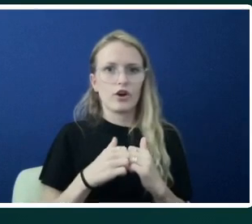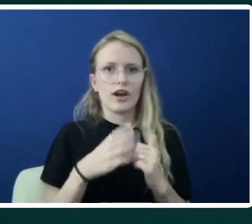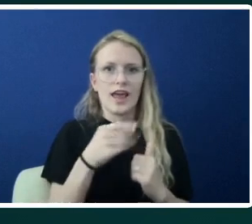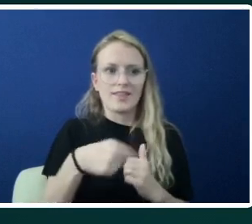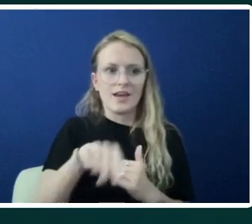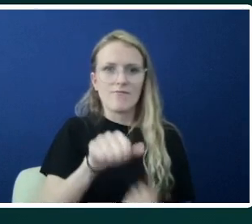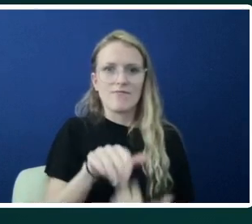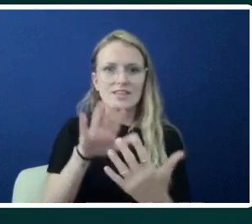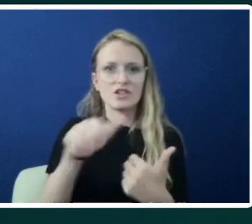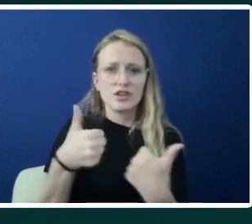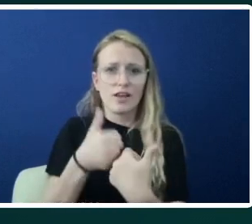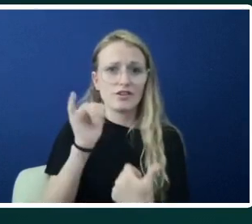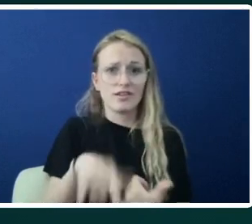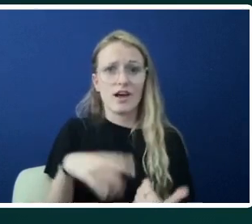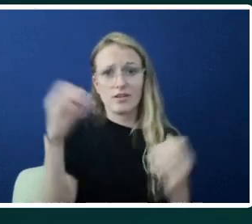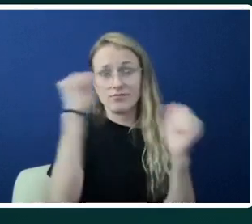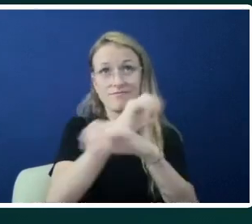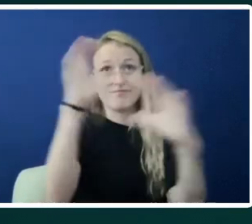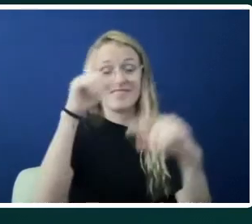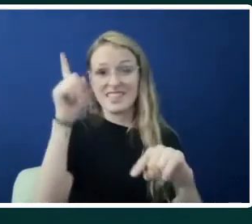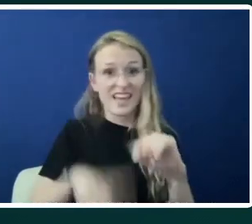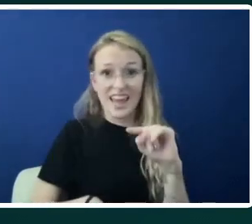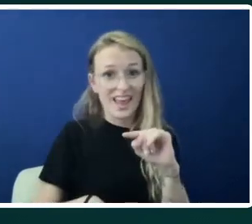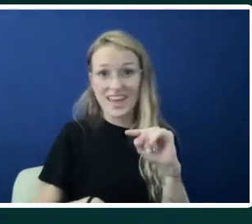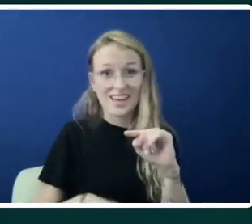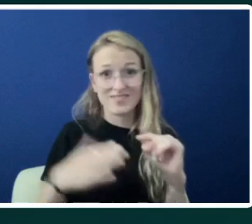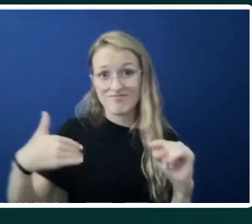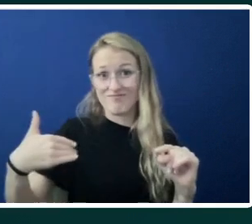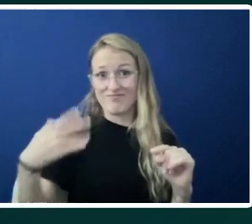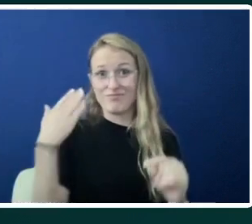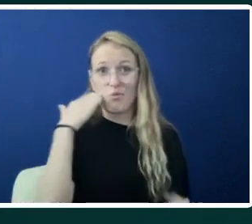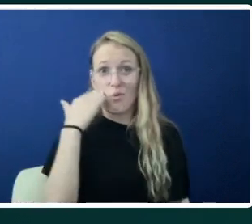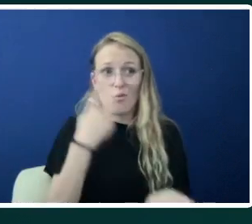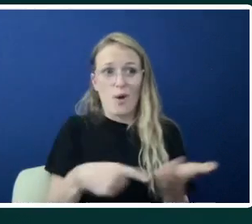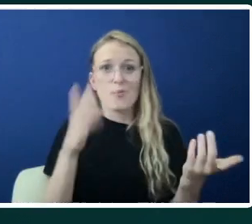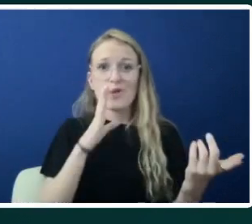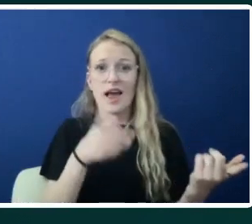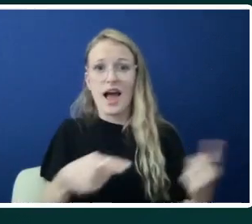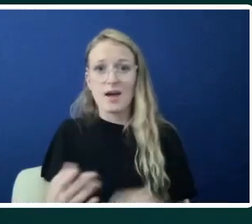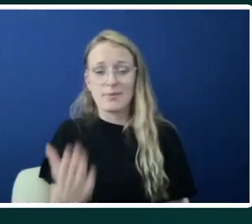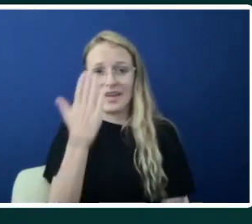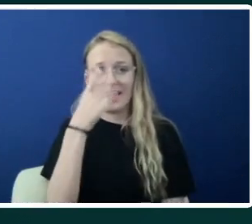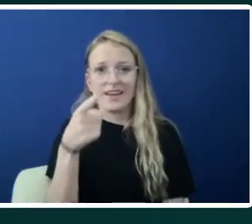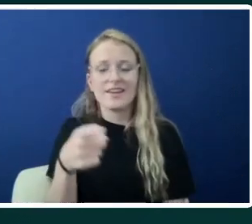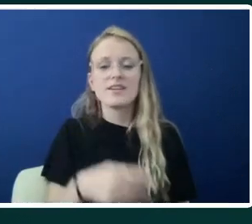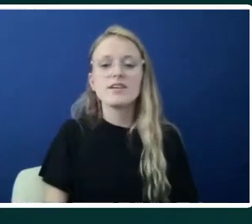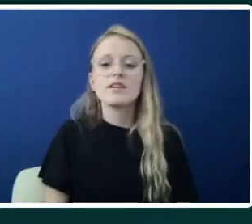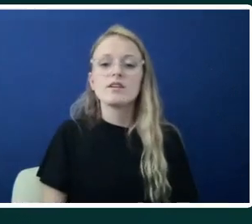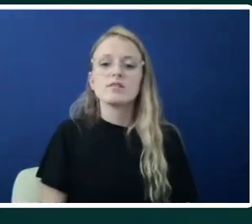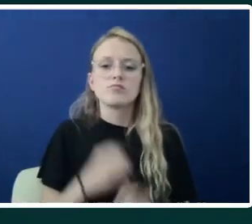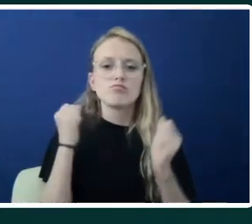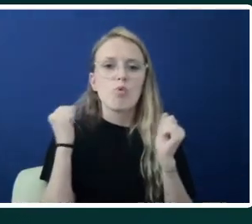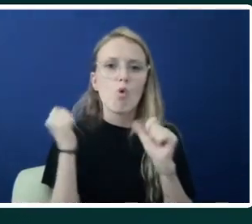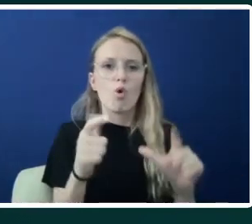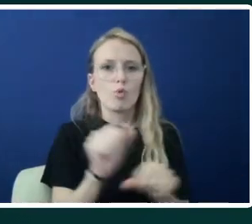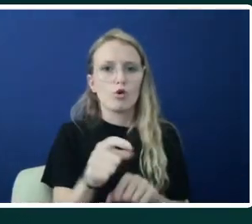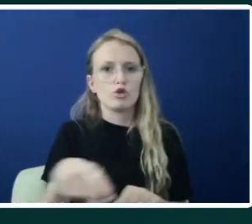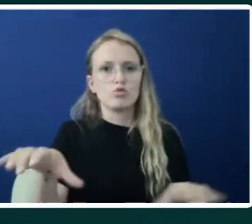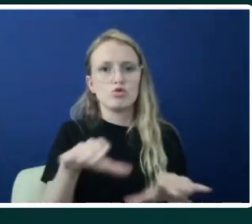And so, all of the work that we do in the 3D Project and all the work that teachers do in their classrooms, along with all the standards that we need to meet, all of that -- we know all